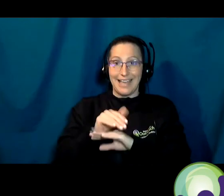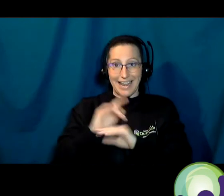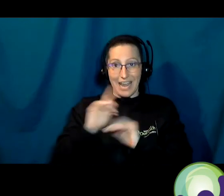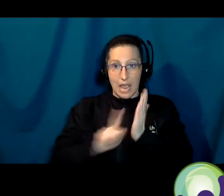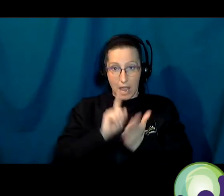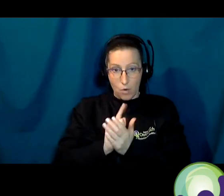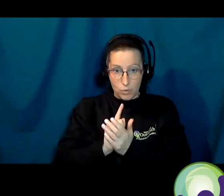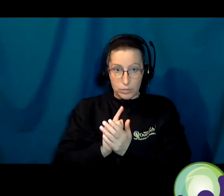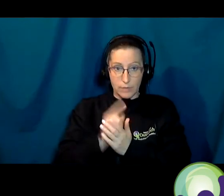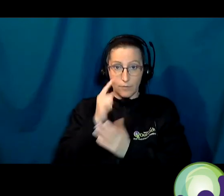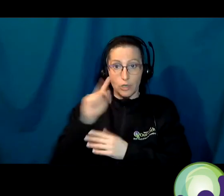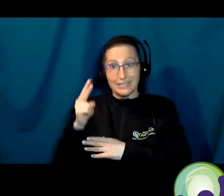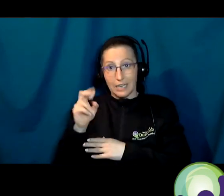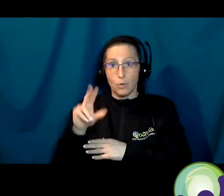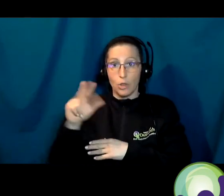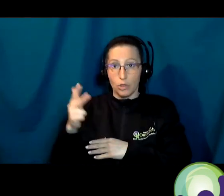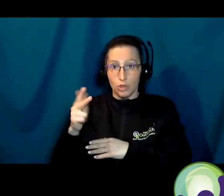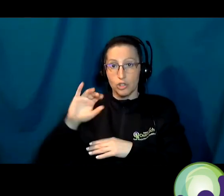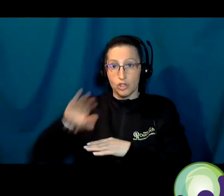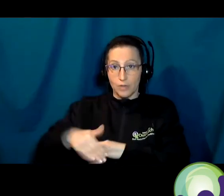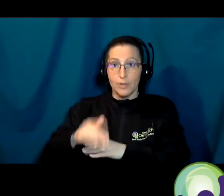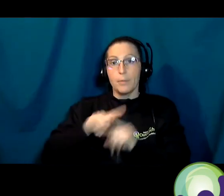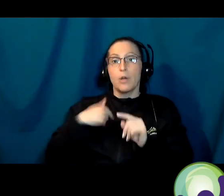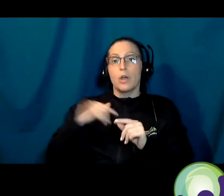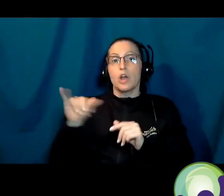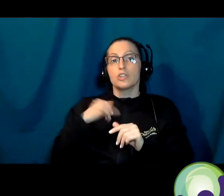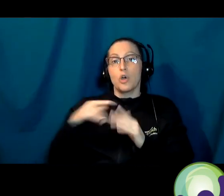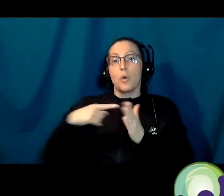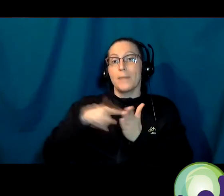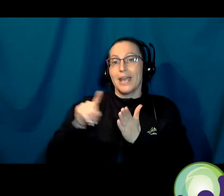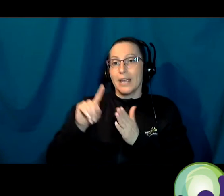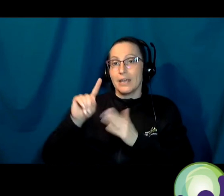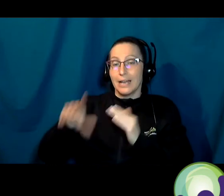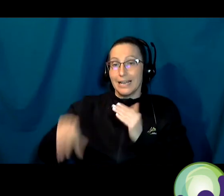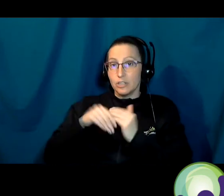on second or third shift, we also pay it $1 shift differential for full time people.